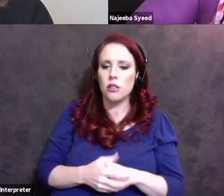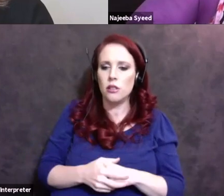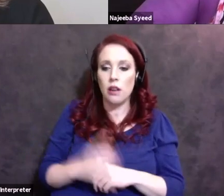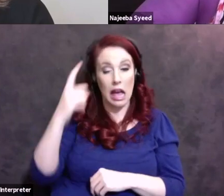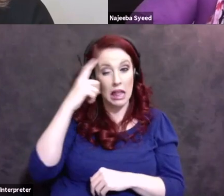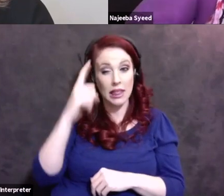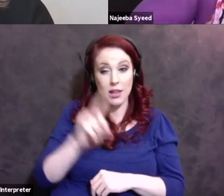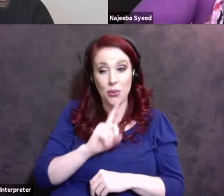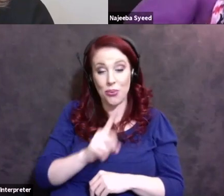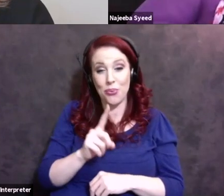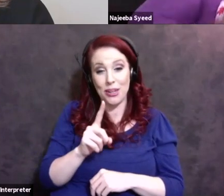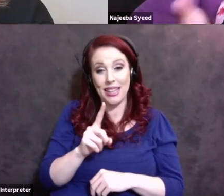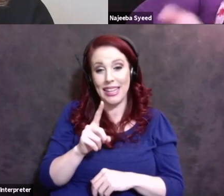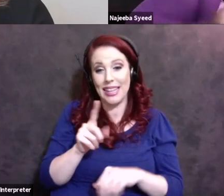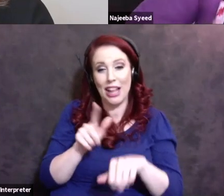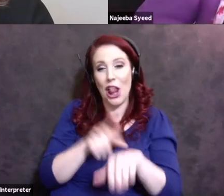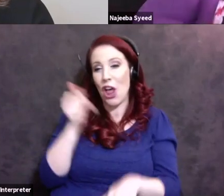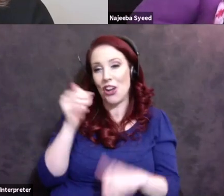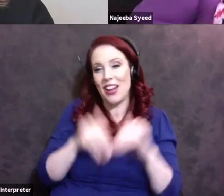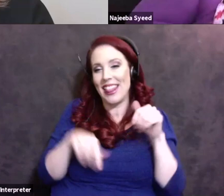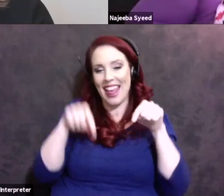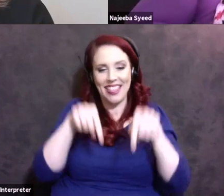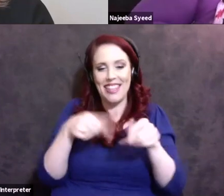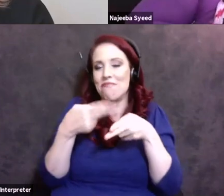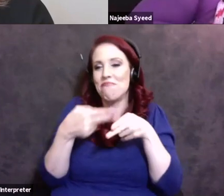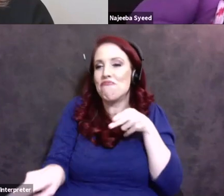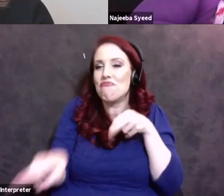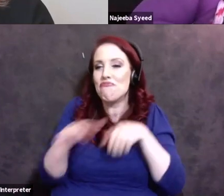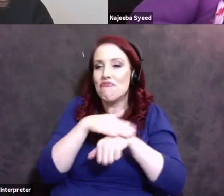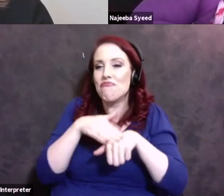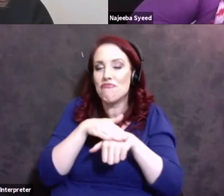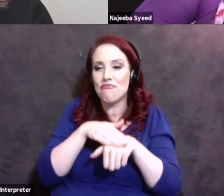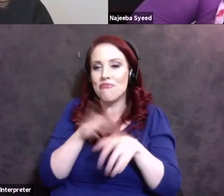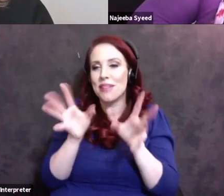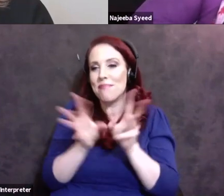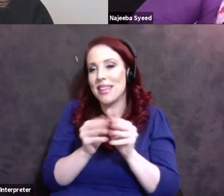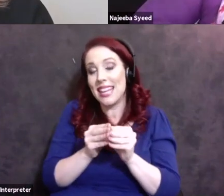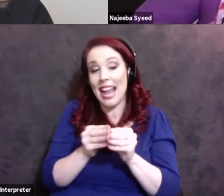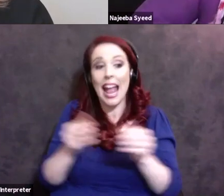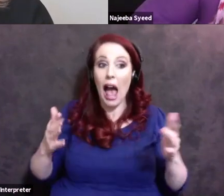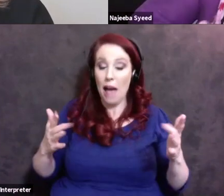much longer than just this brief engagement that I am so delighted that you are open to